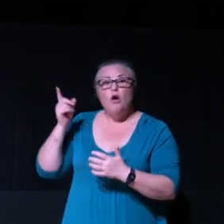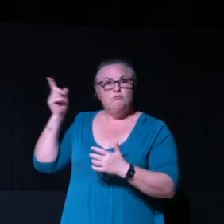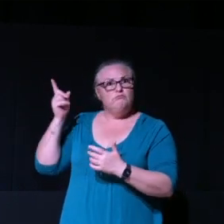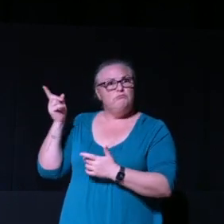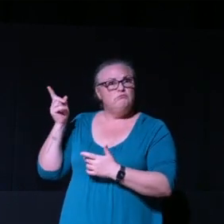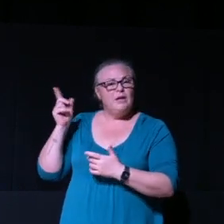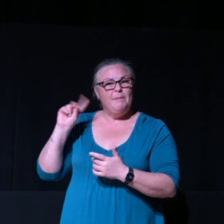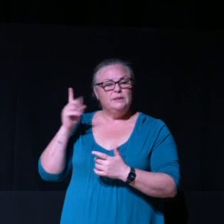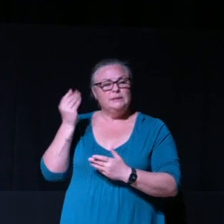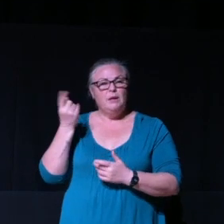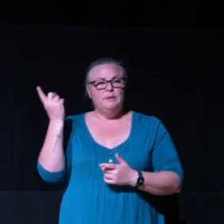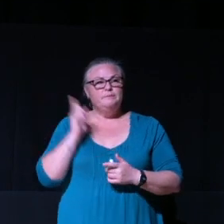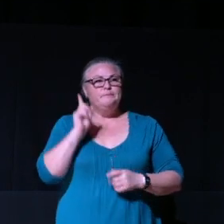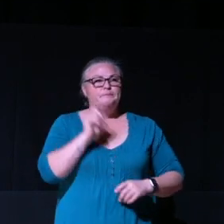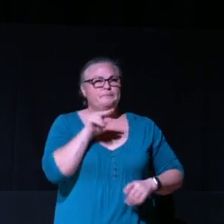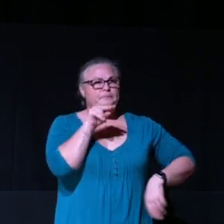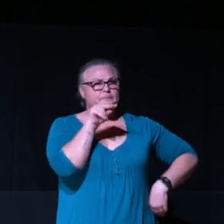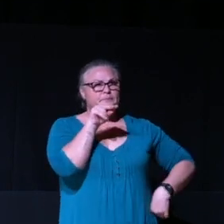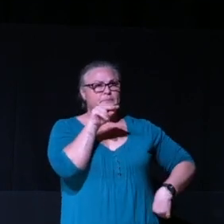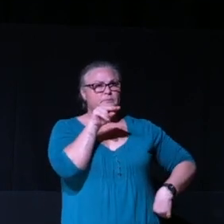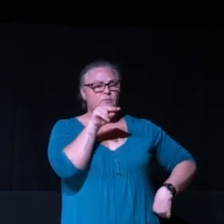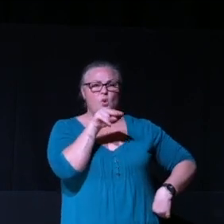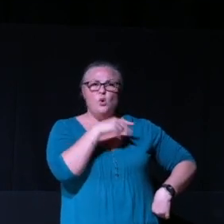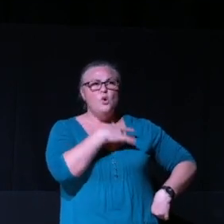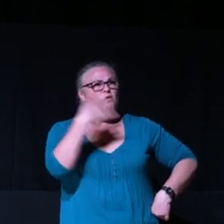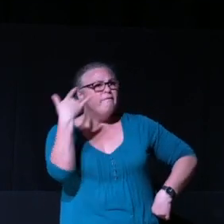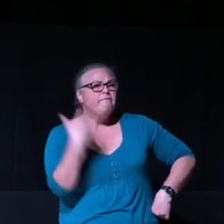this guy comes along and he's offended by this thing.